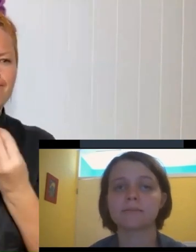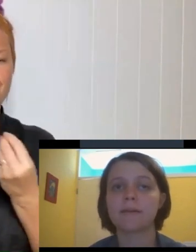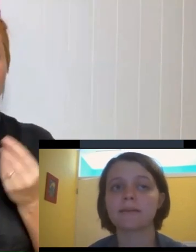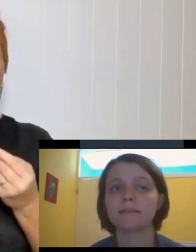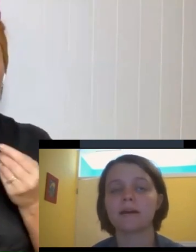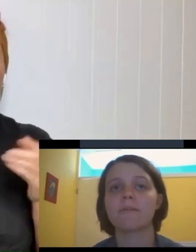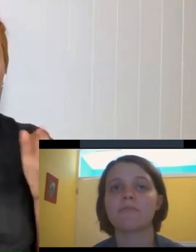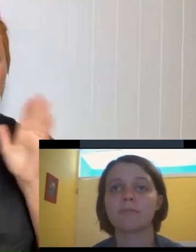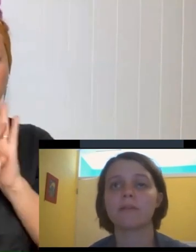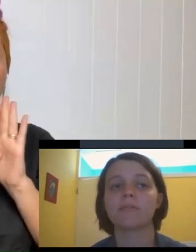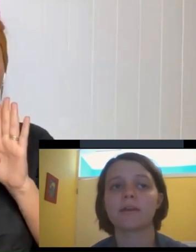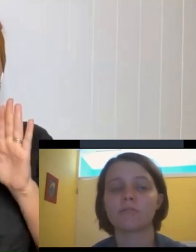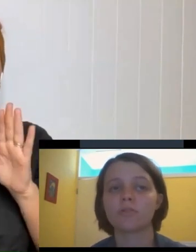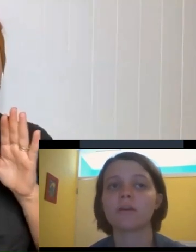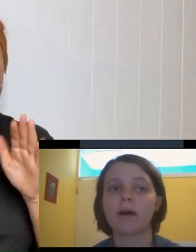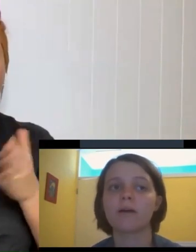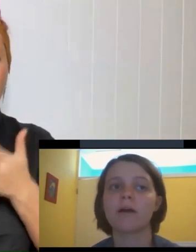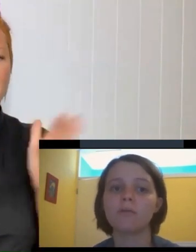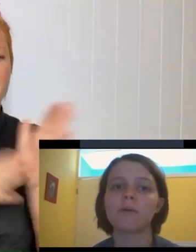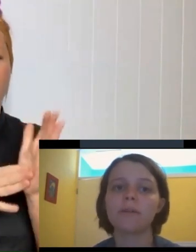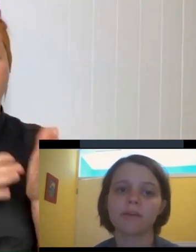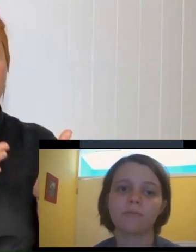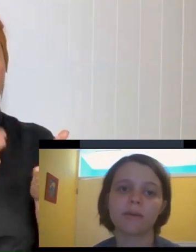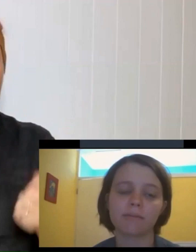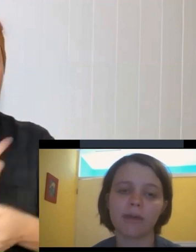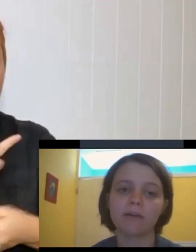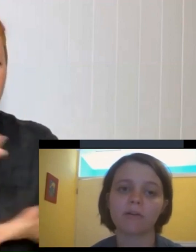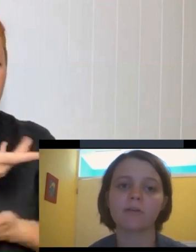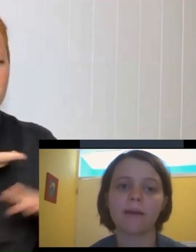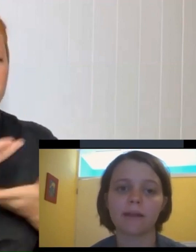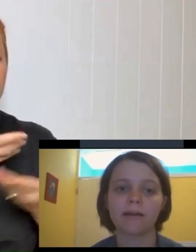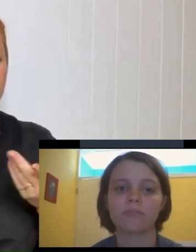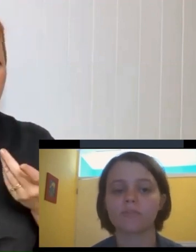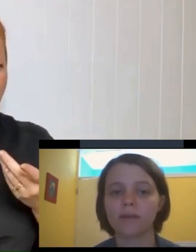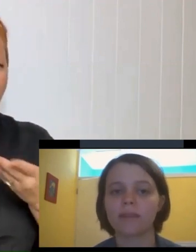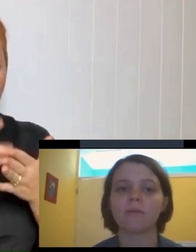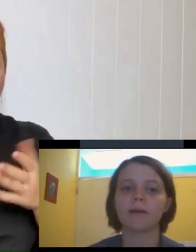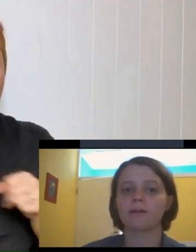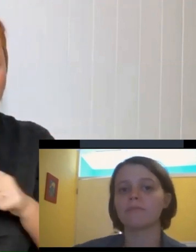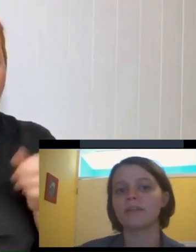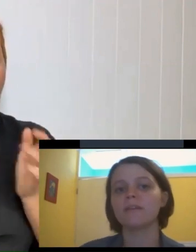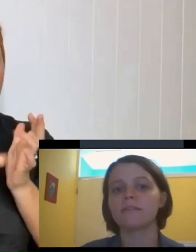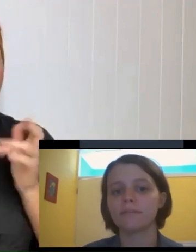spending time every month, like talking about how we think we can make her better has just really helped my confidence.